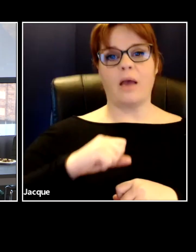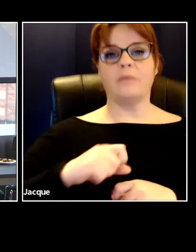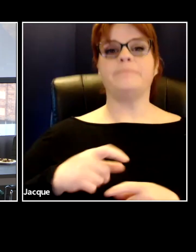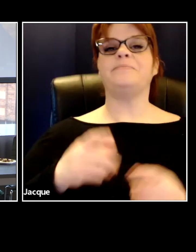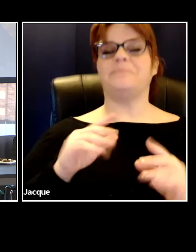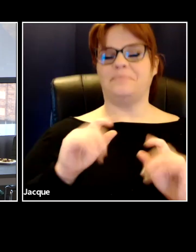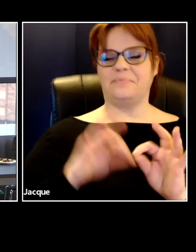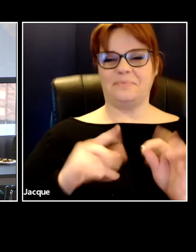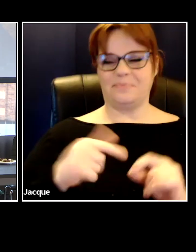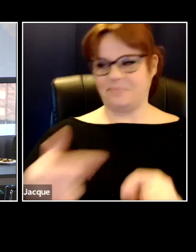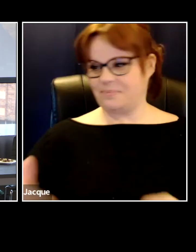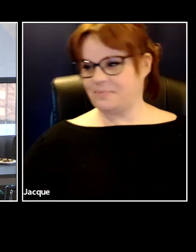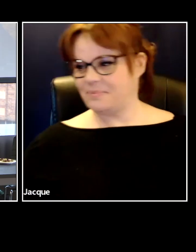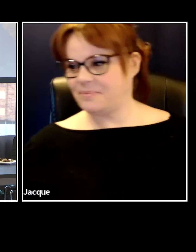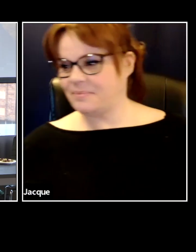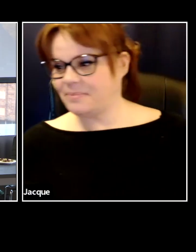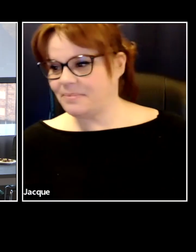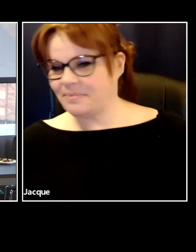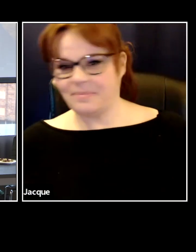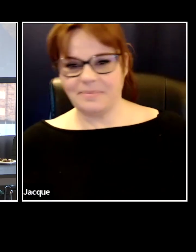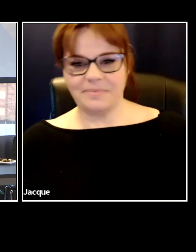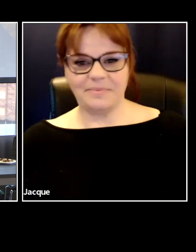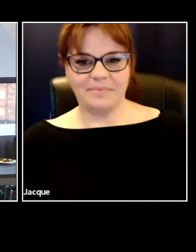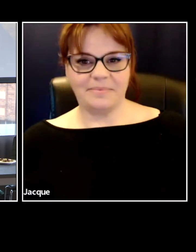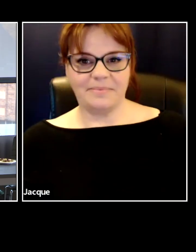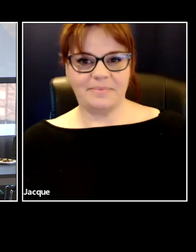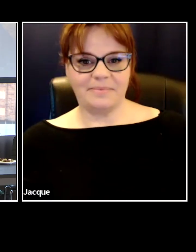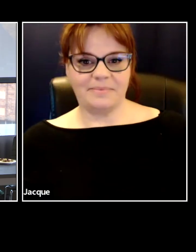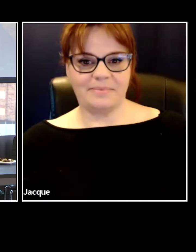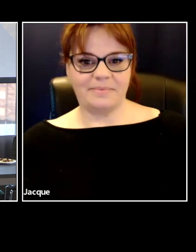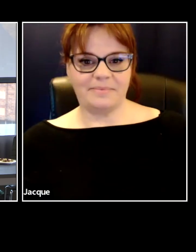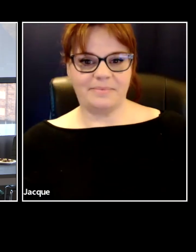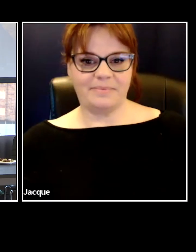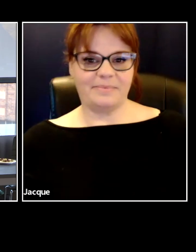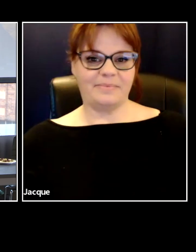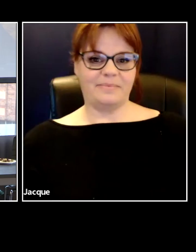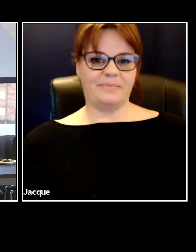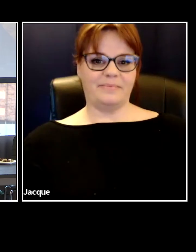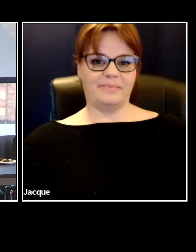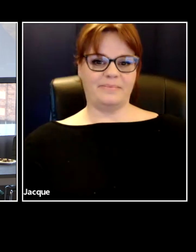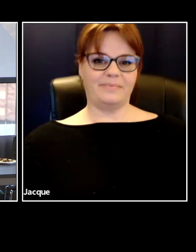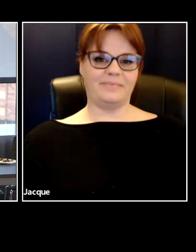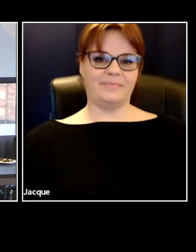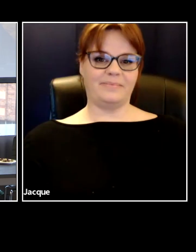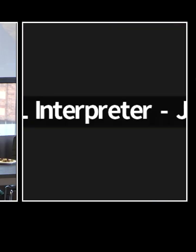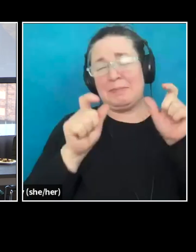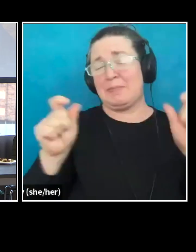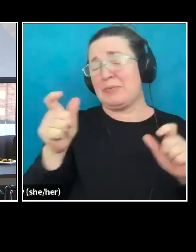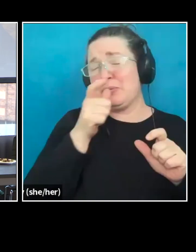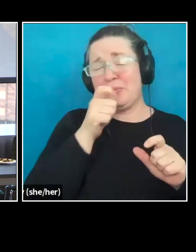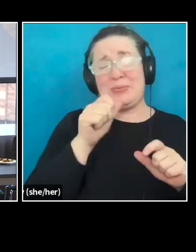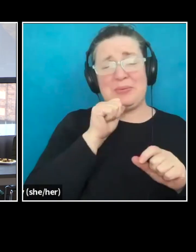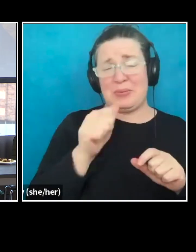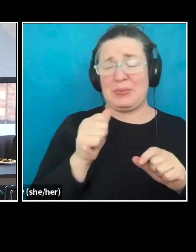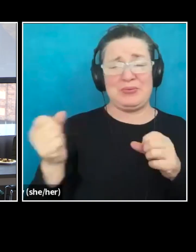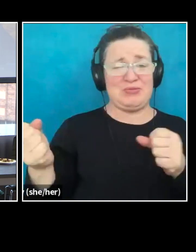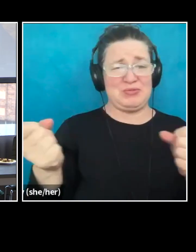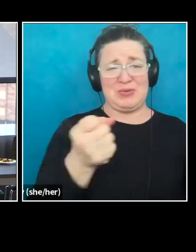Oh, there can't actually be that many people who don't drive. Like that that number isn't real. Um, and it was, you know, it had been based on the research from Washington State,